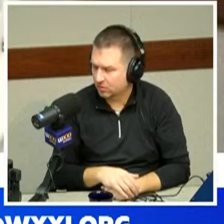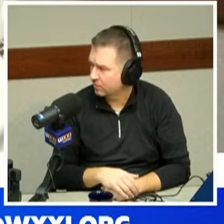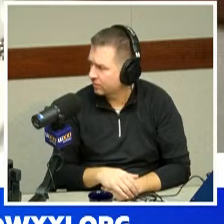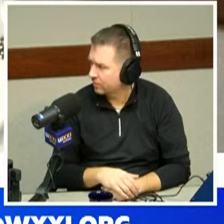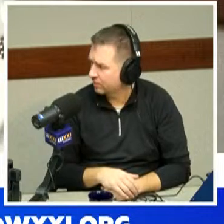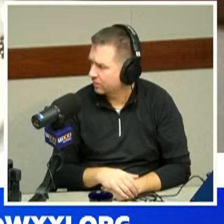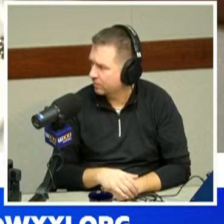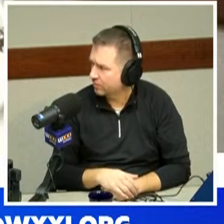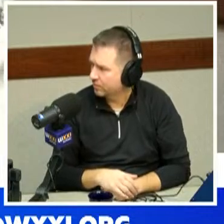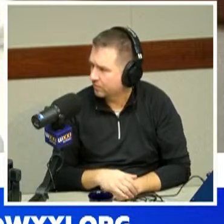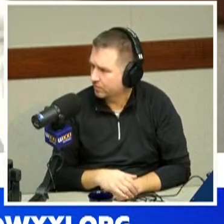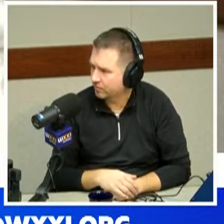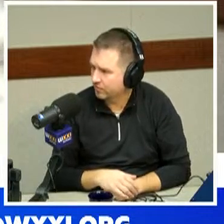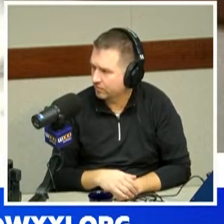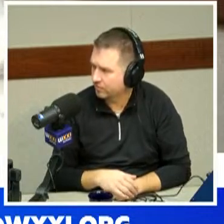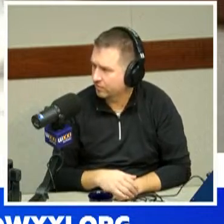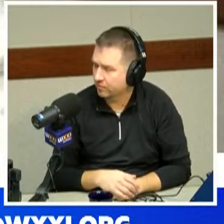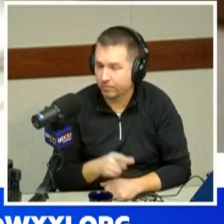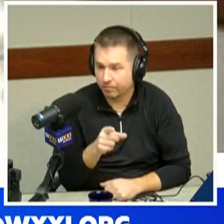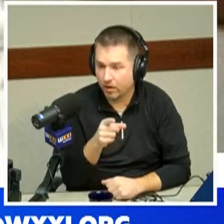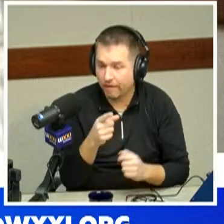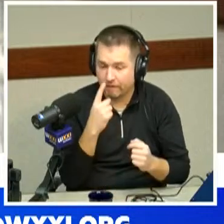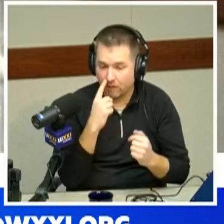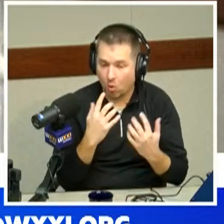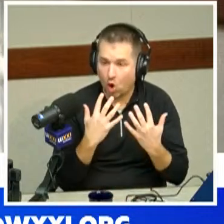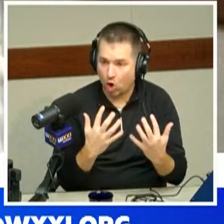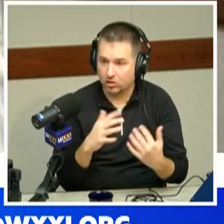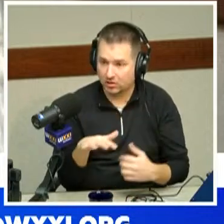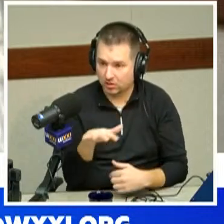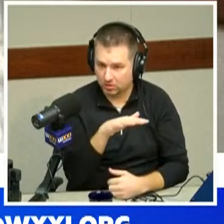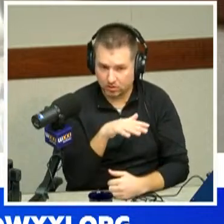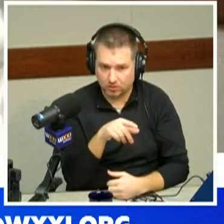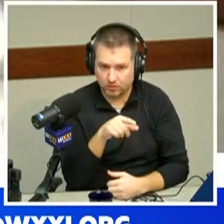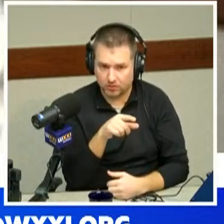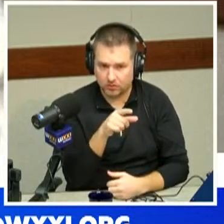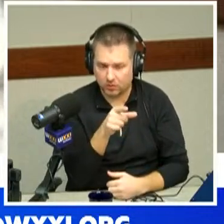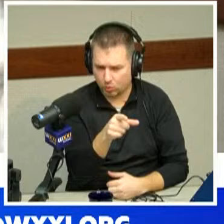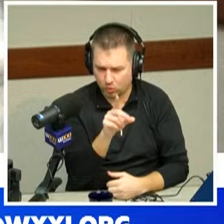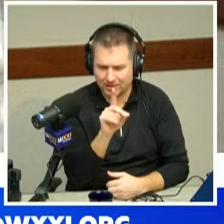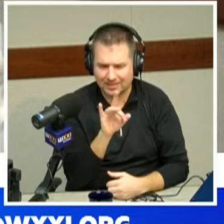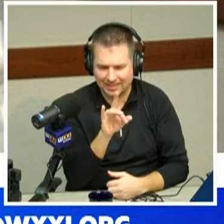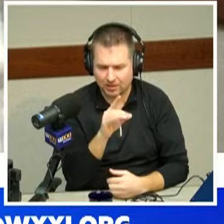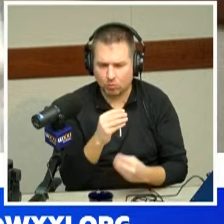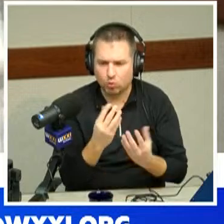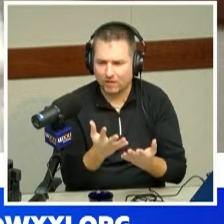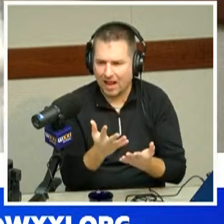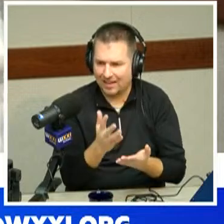uh um and I and I know for our audience members um you were lovely enough to provide a a video um so